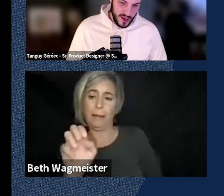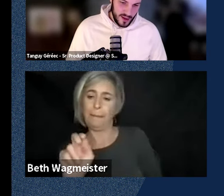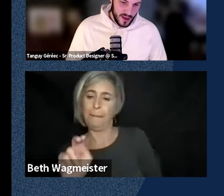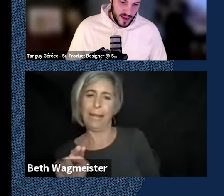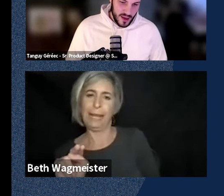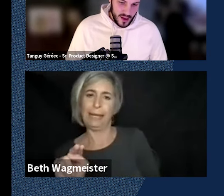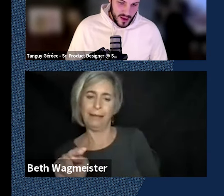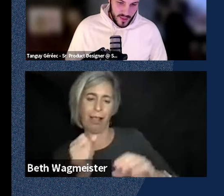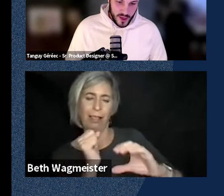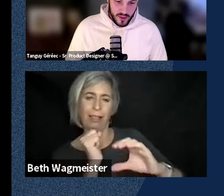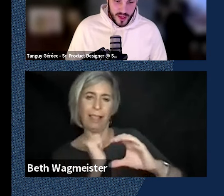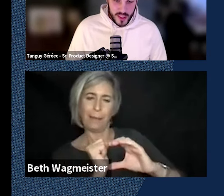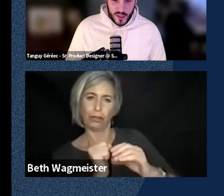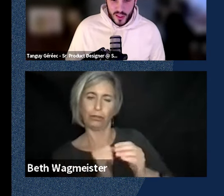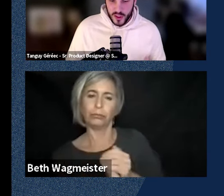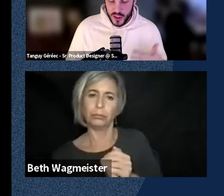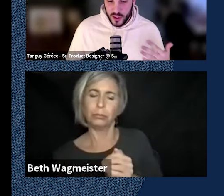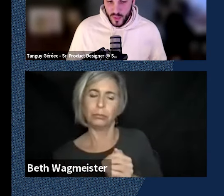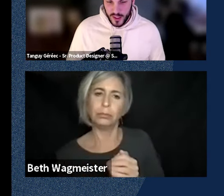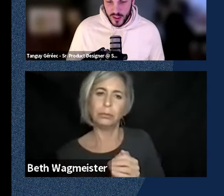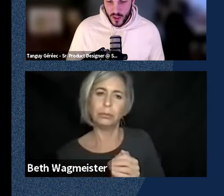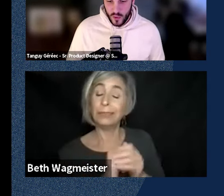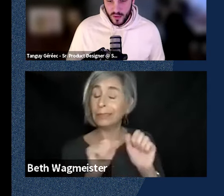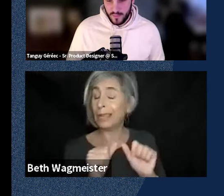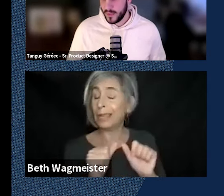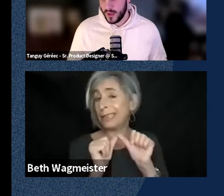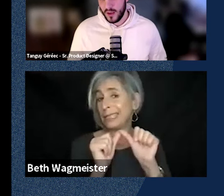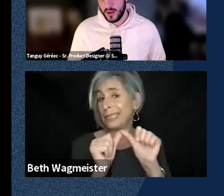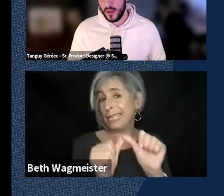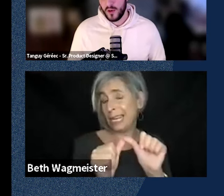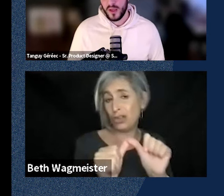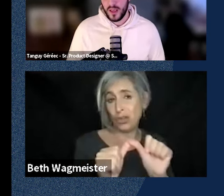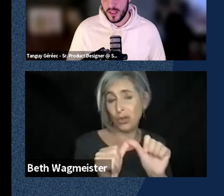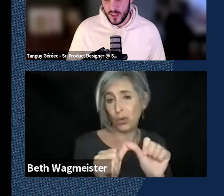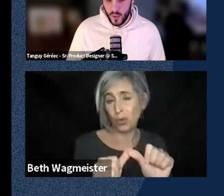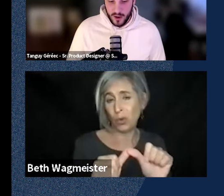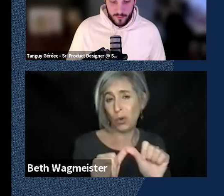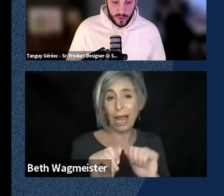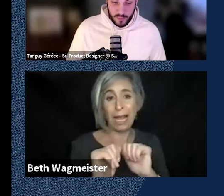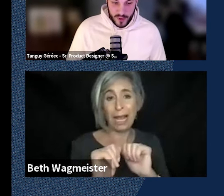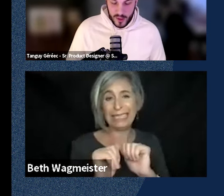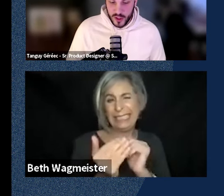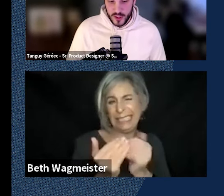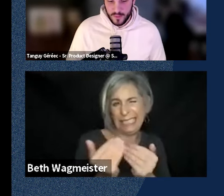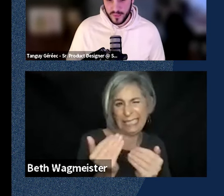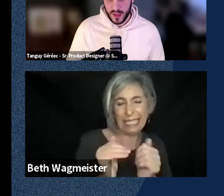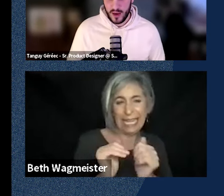And the good thing is, we can continue doing so in a really easy way for pretty much every